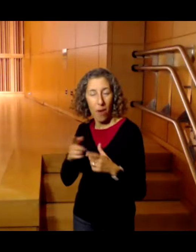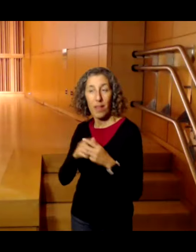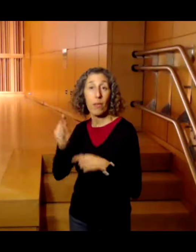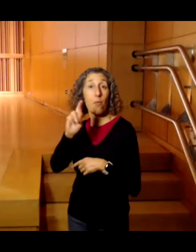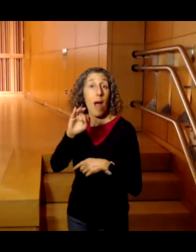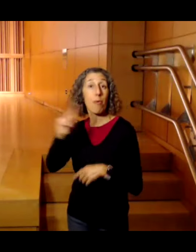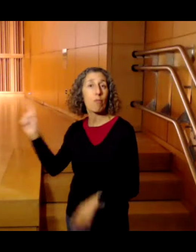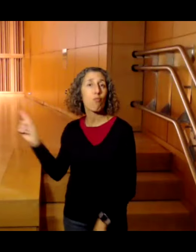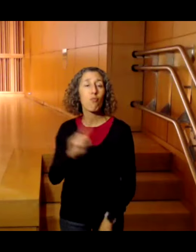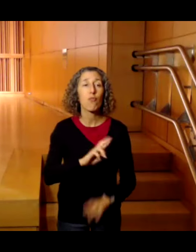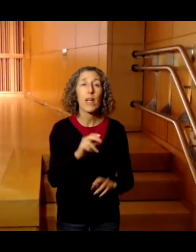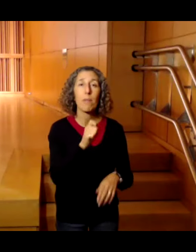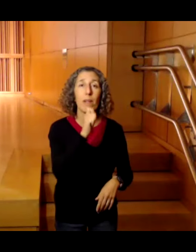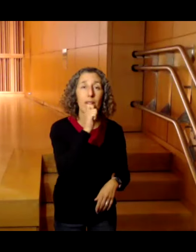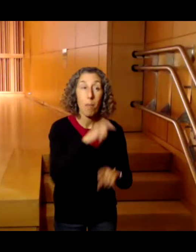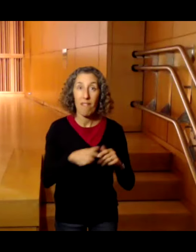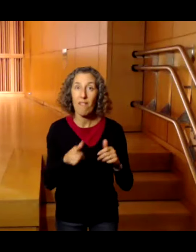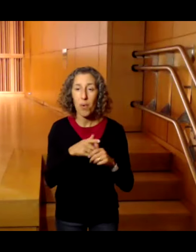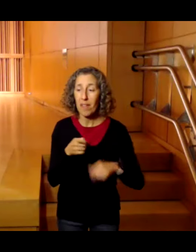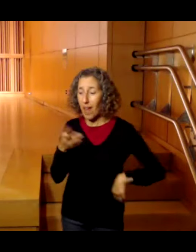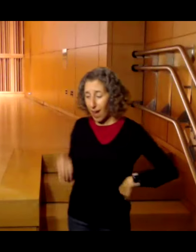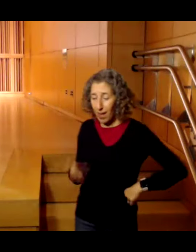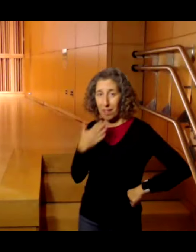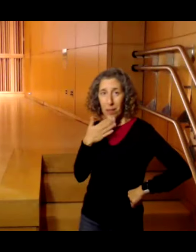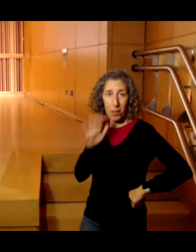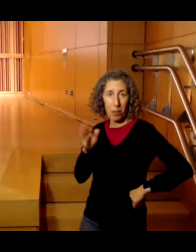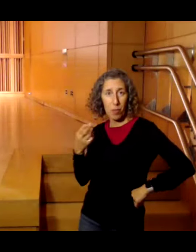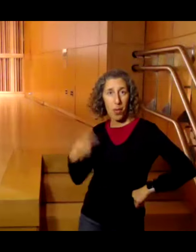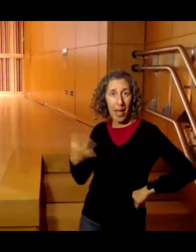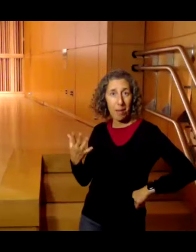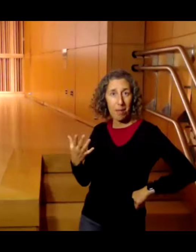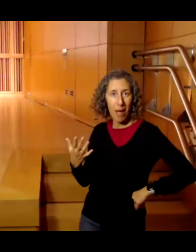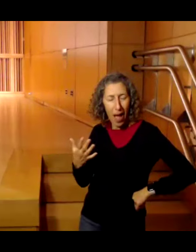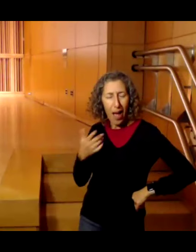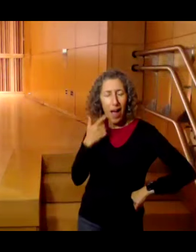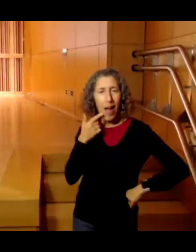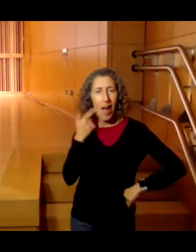Hey, sweet, what's your name?